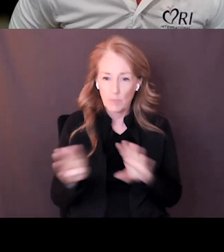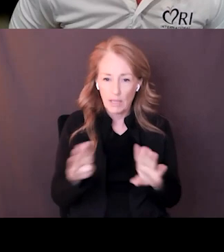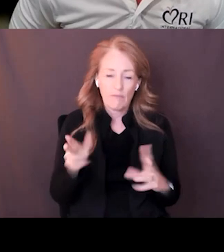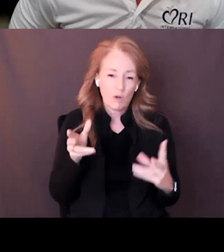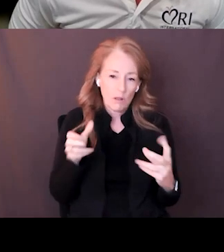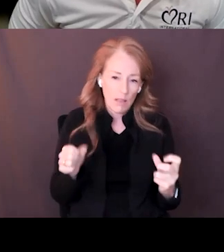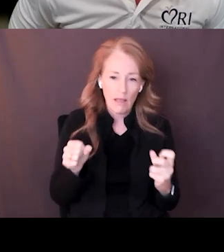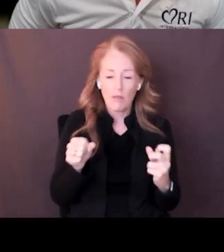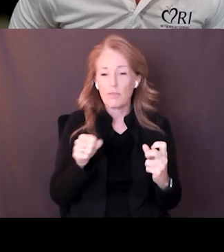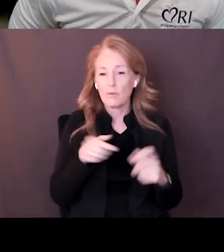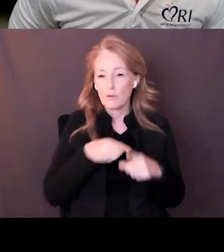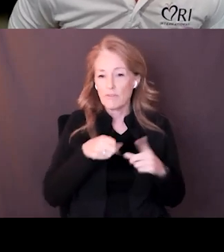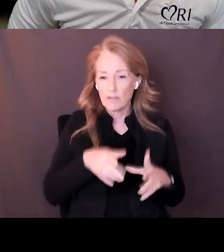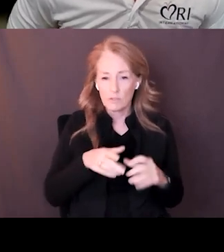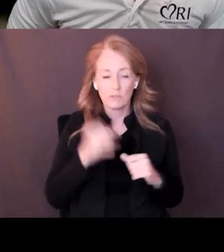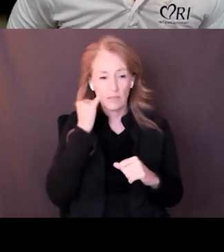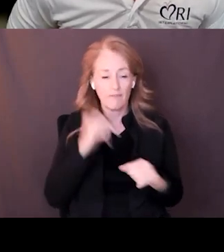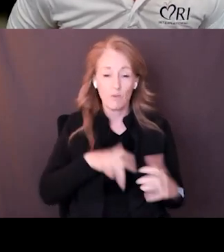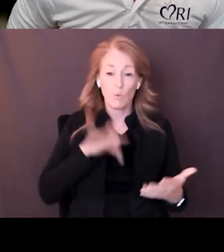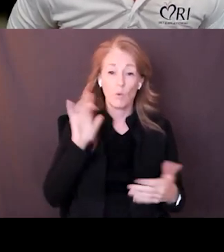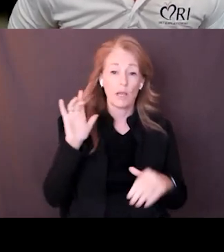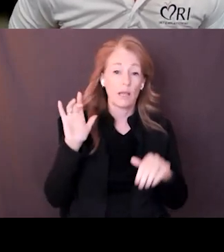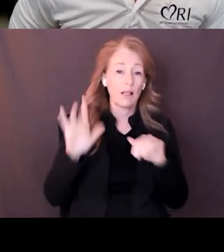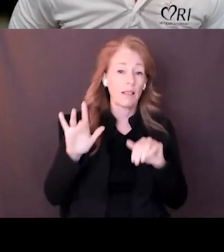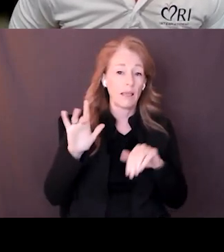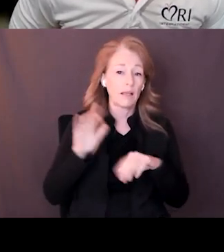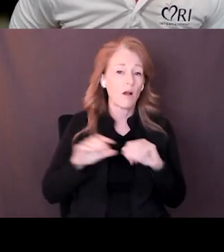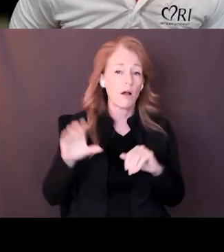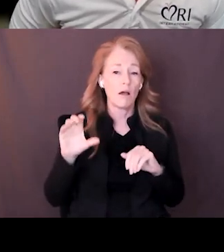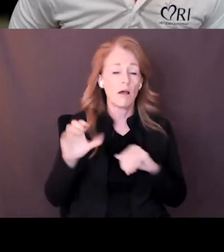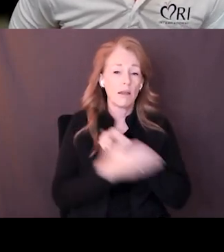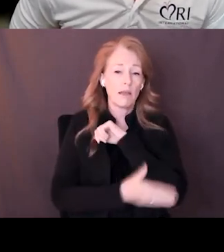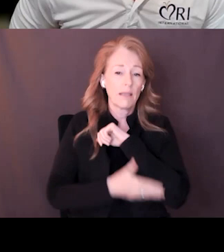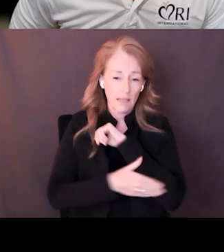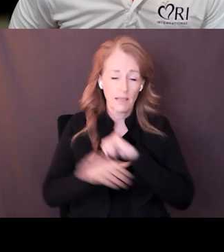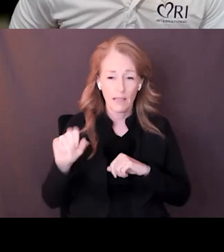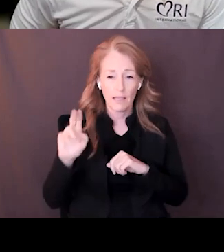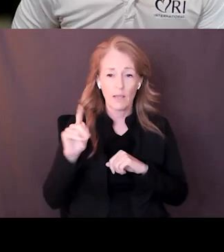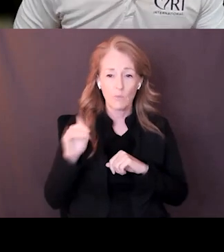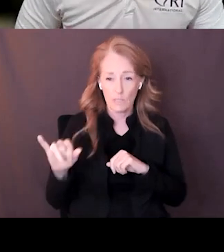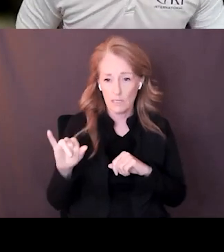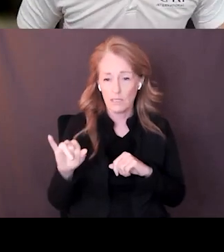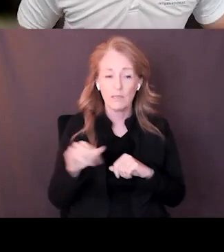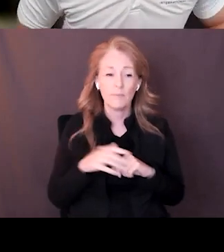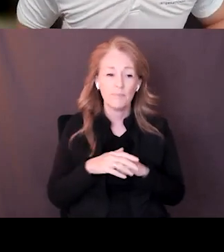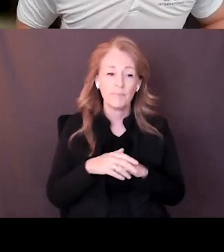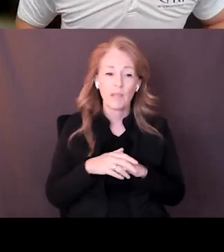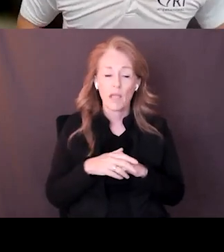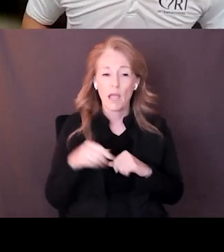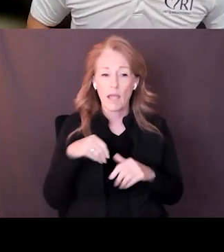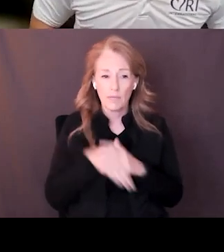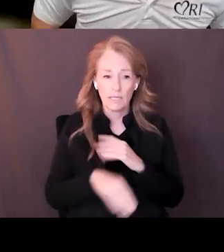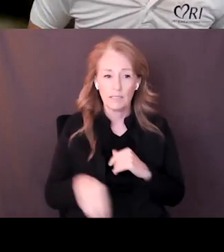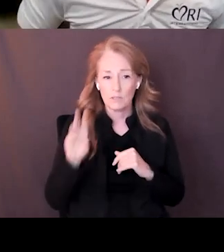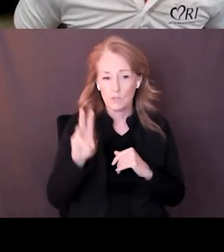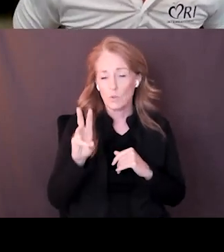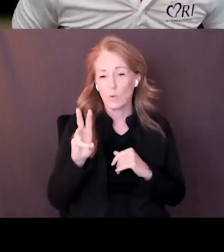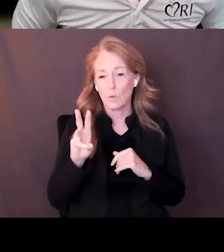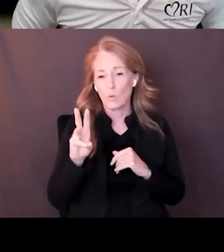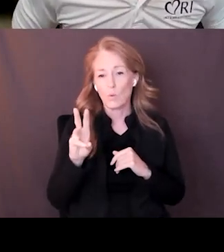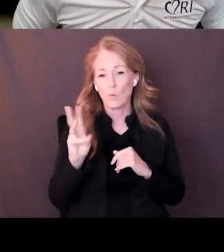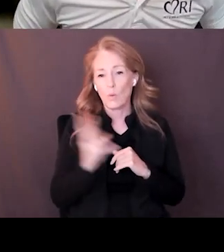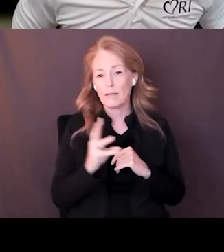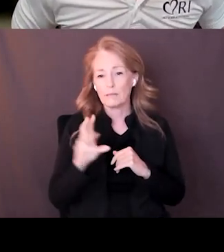IF YOU CLICK INTO A COUNTY, I DID AND I WENT INTO THIS COUNTY.